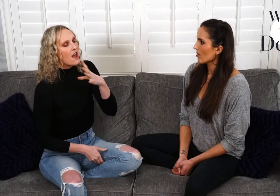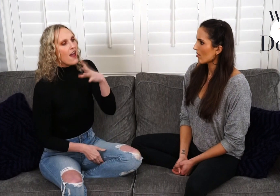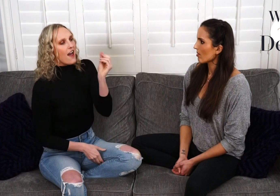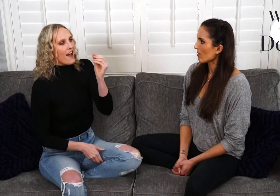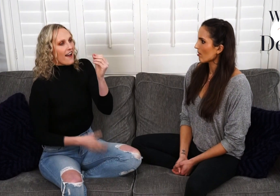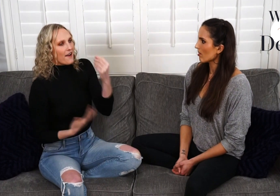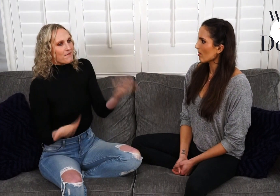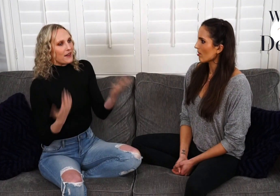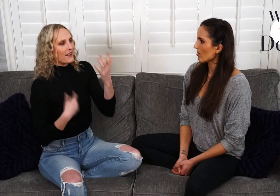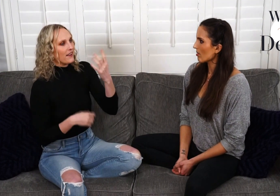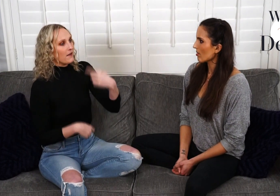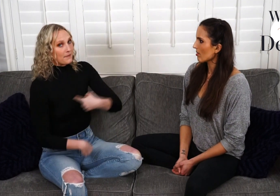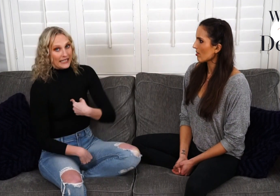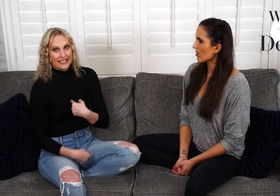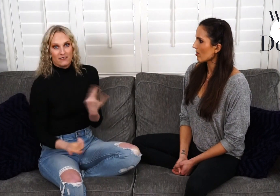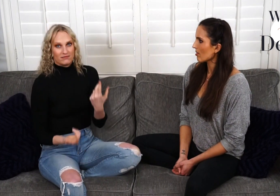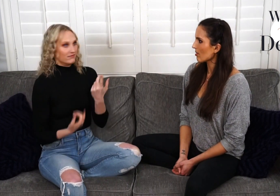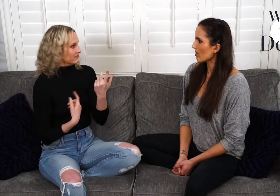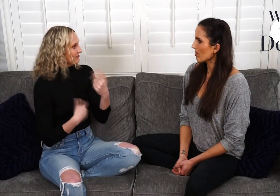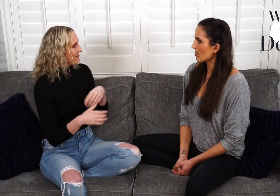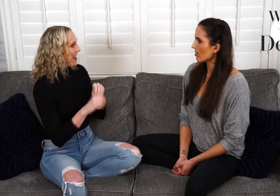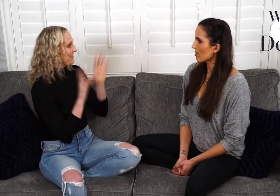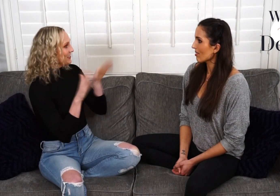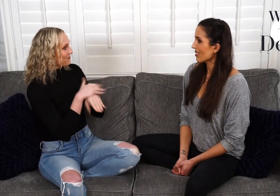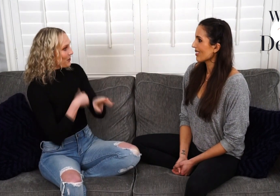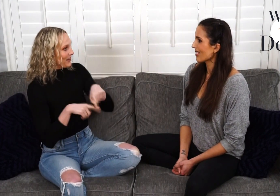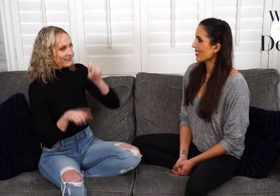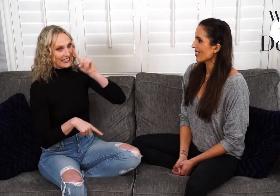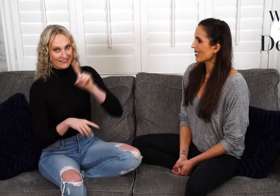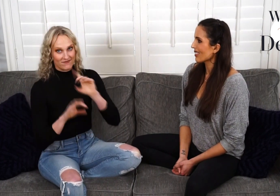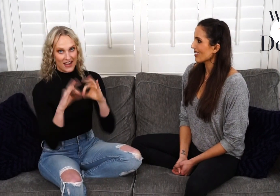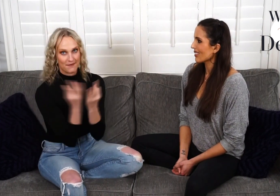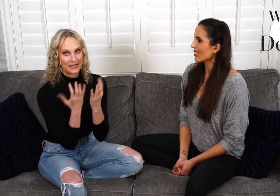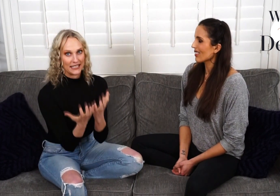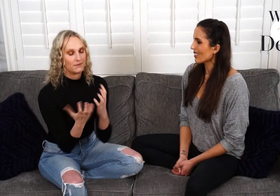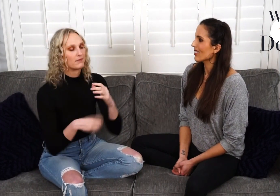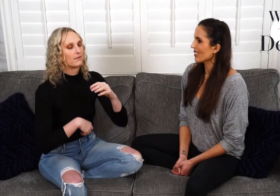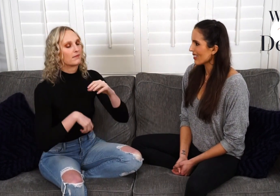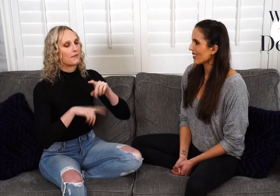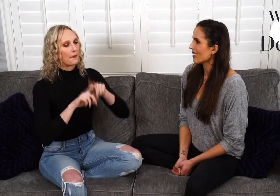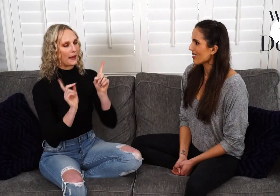And so I obviously was born from a Deaf family